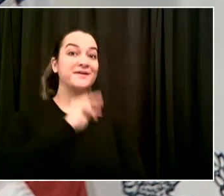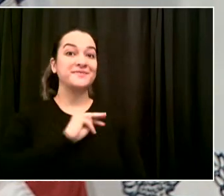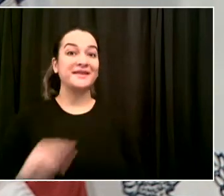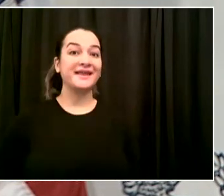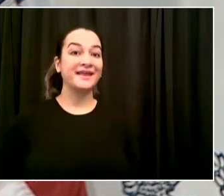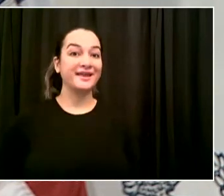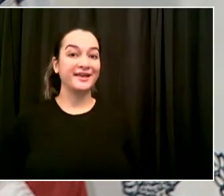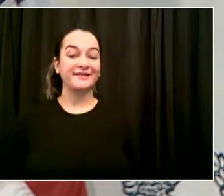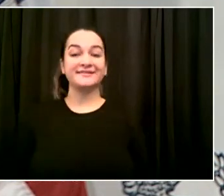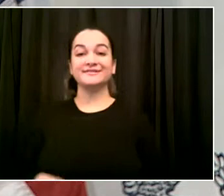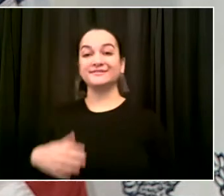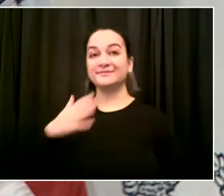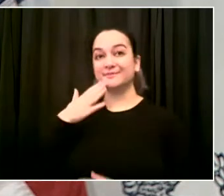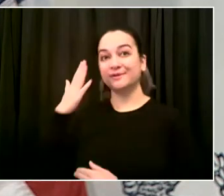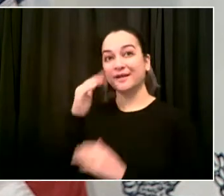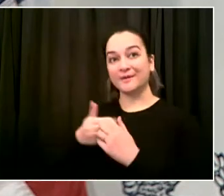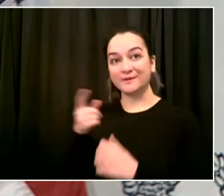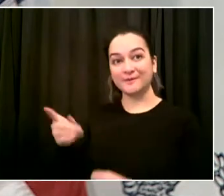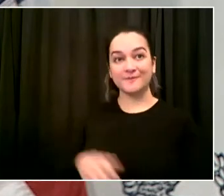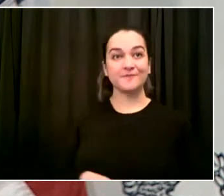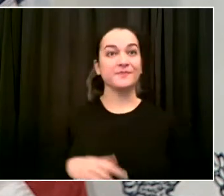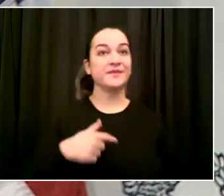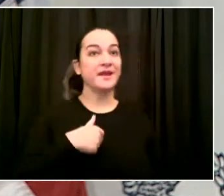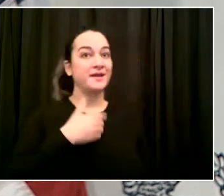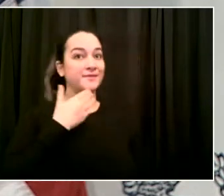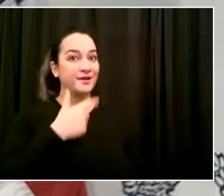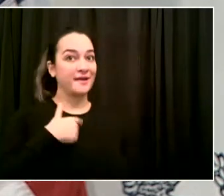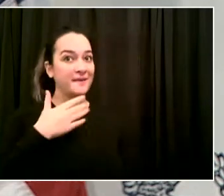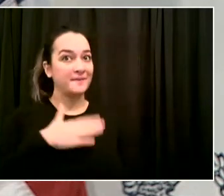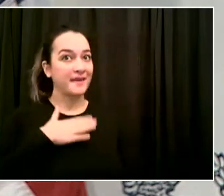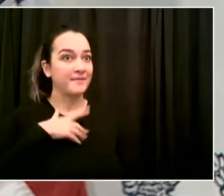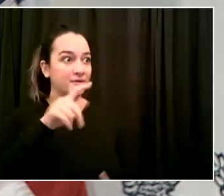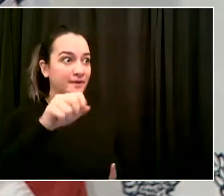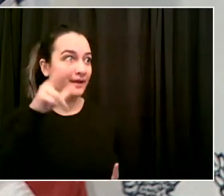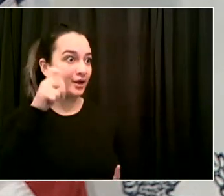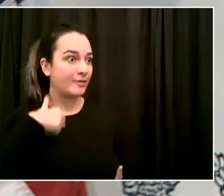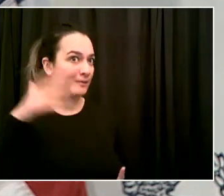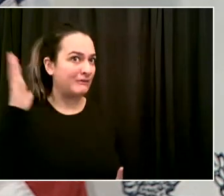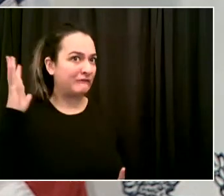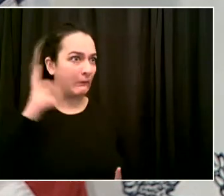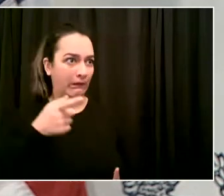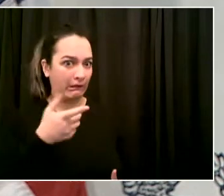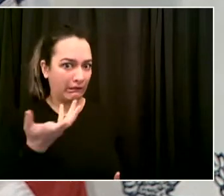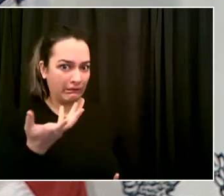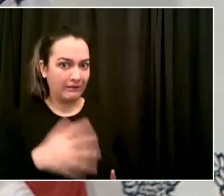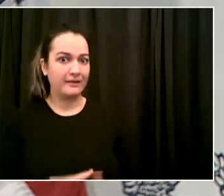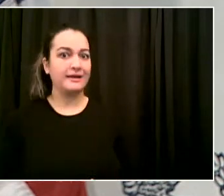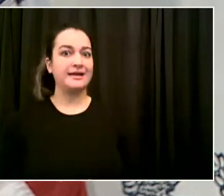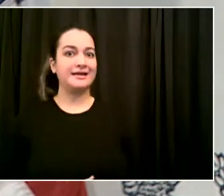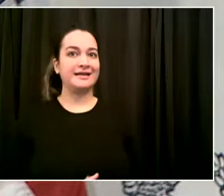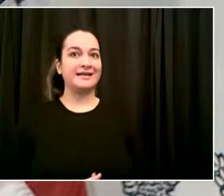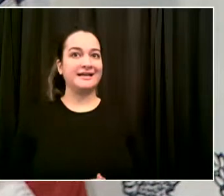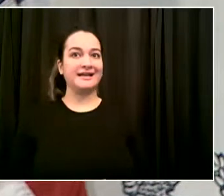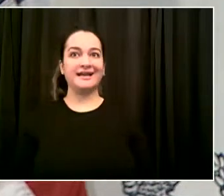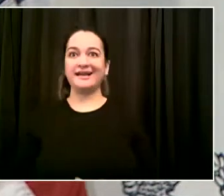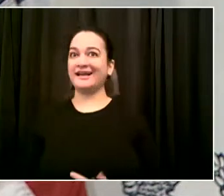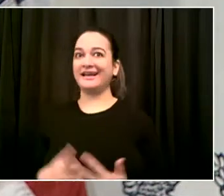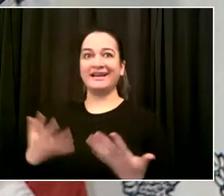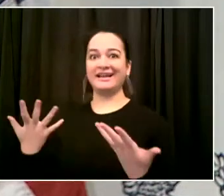MAYOR, HOW ARE YOU? GOOD MORNING, AMANDA, HAVE YOU